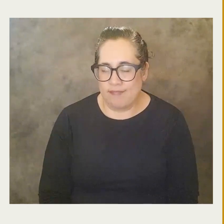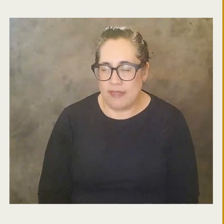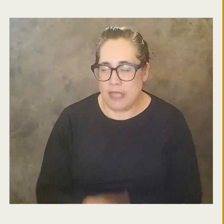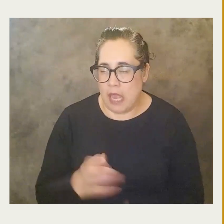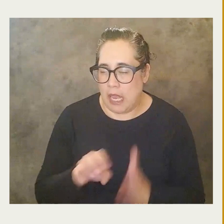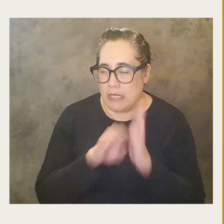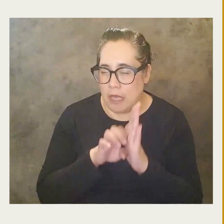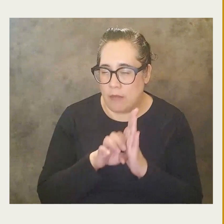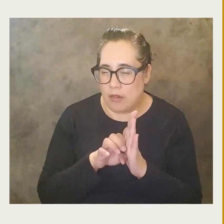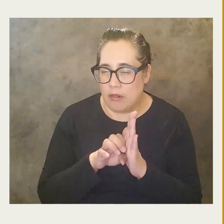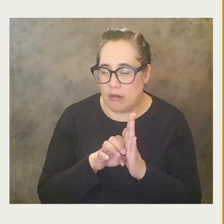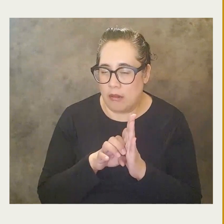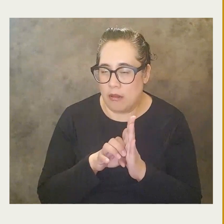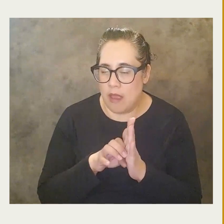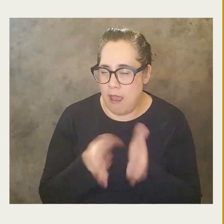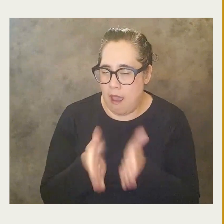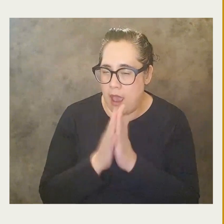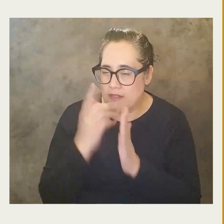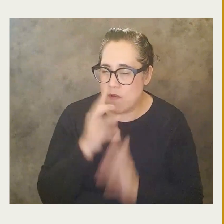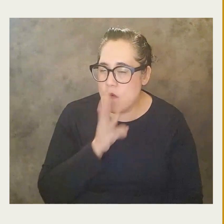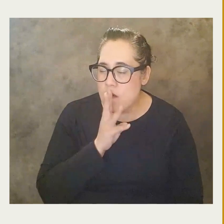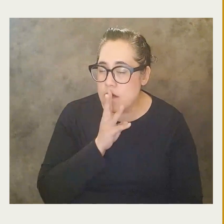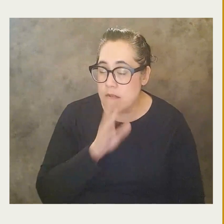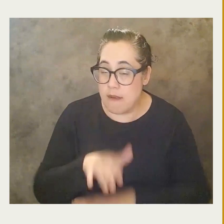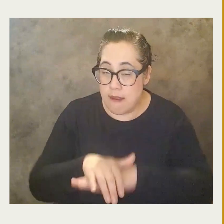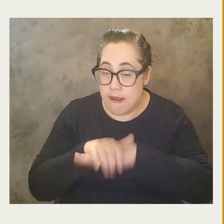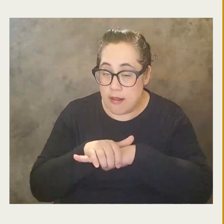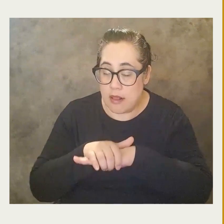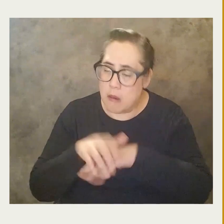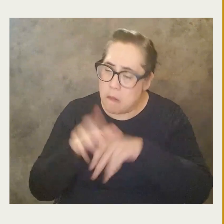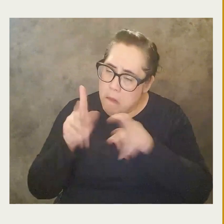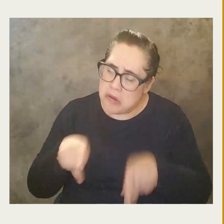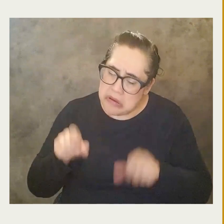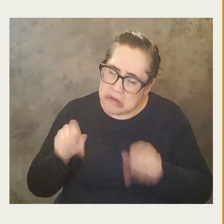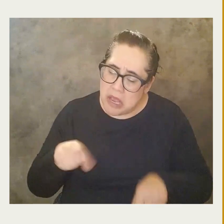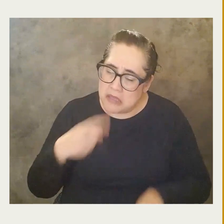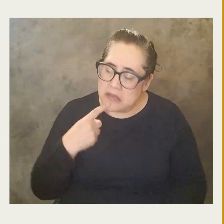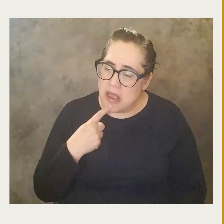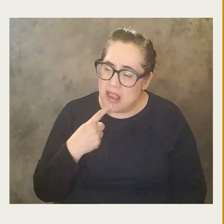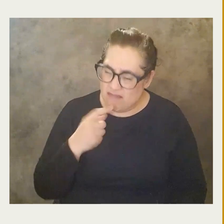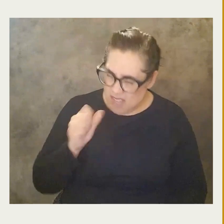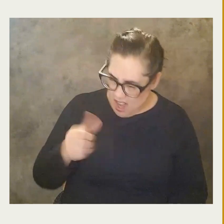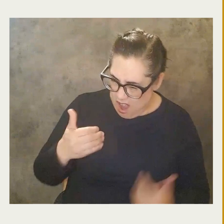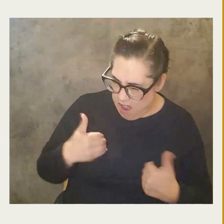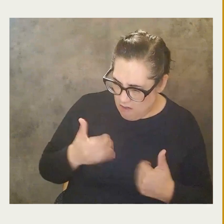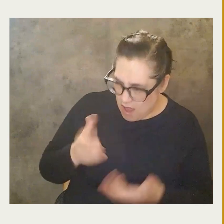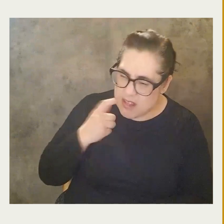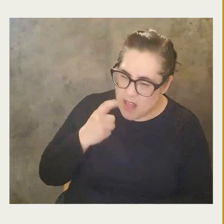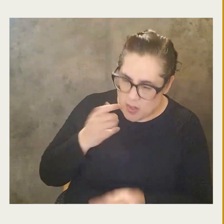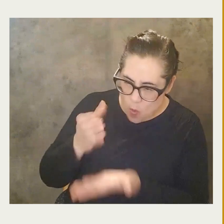Here's an example of asking for water. In English, a person may say, can I have a glass of water?